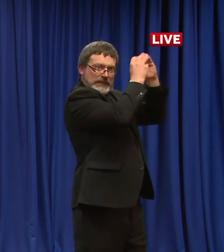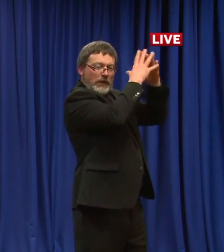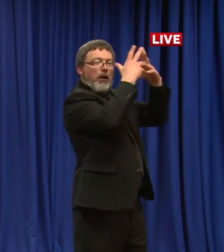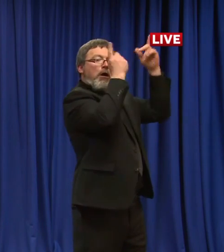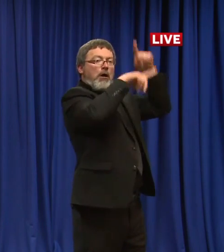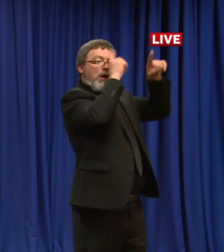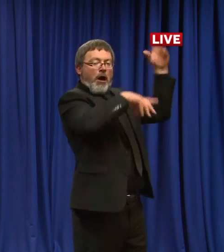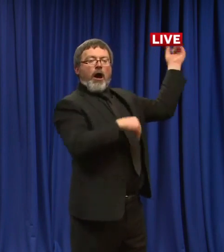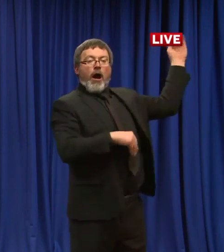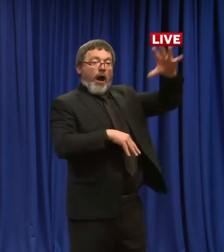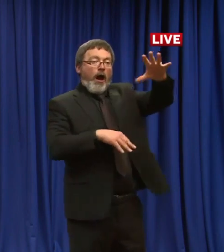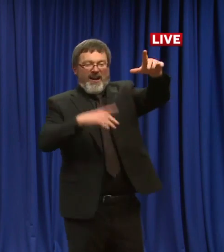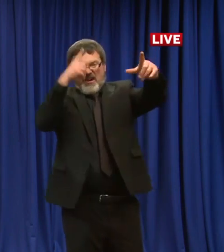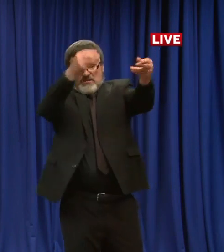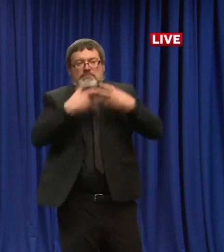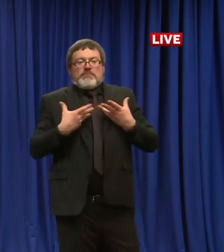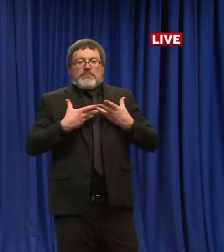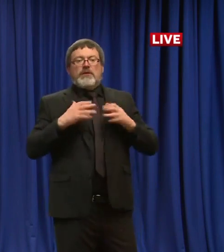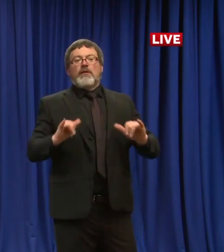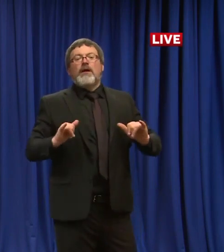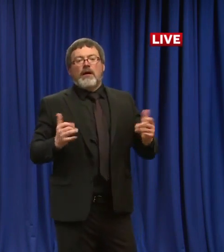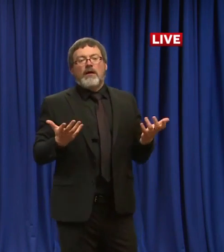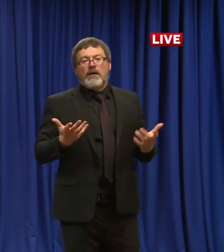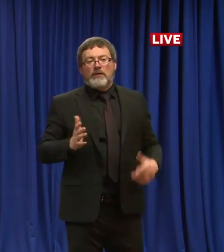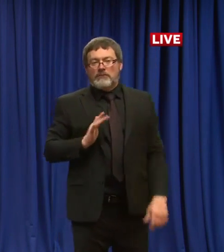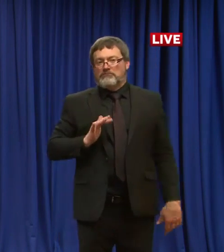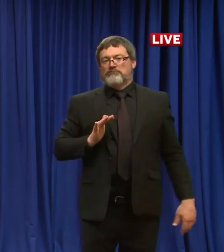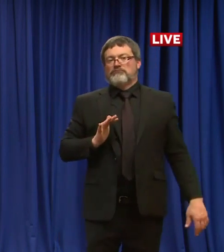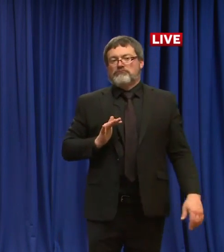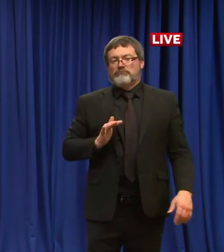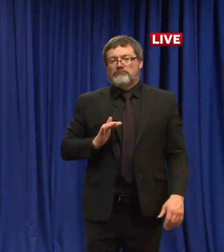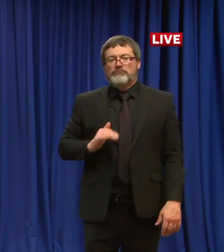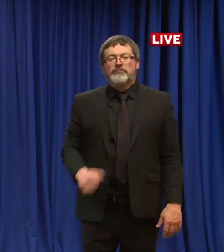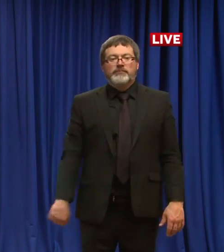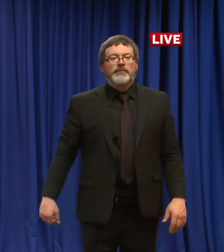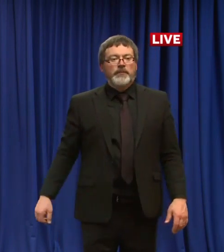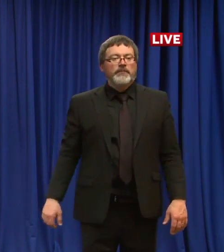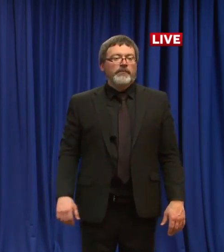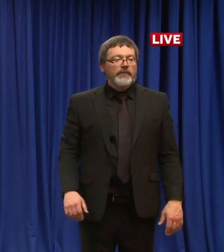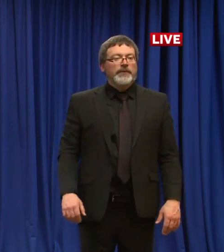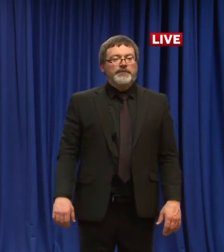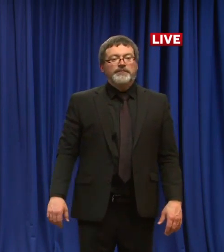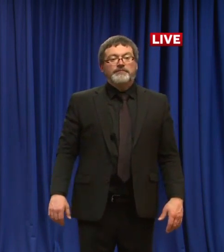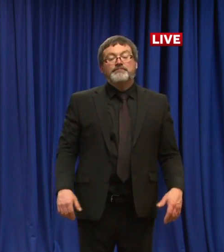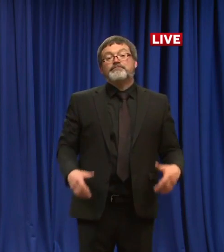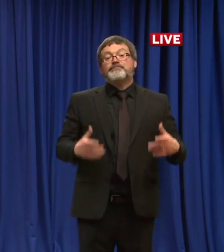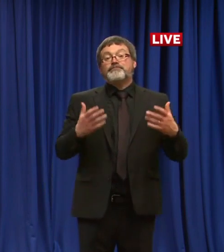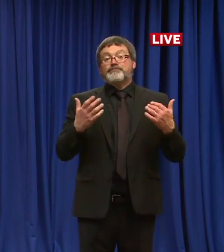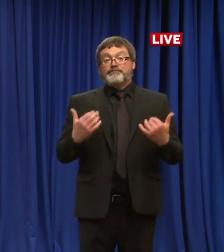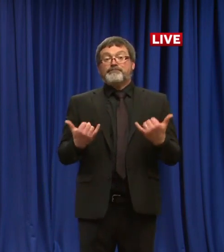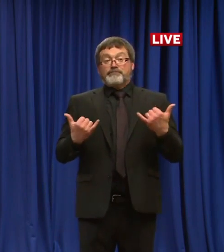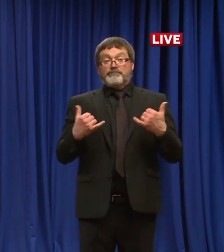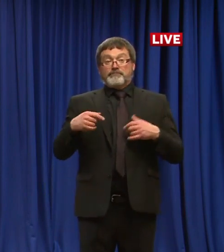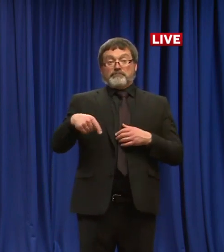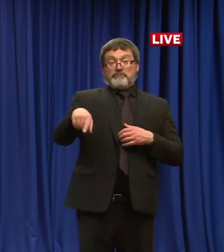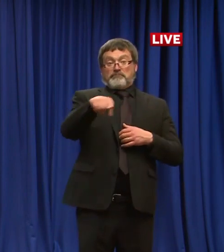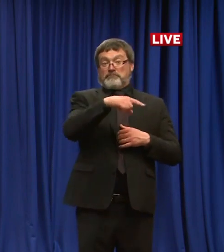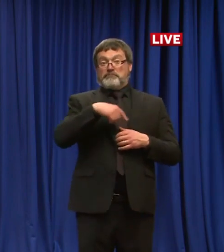THEY HAD ALREADY ESTABLISHED RELATIONSHIPS OVERSEAS, SO THEY WERE ABLE TO BRING THOSE PRODUCTS IN AS SOON AS POSSIBLE.